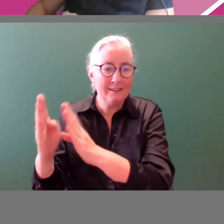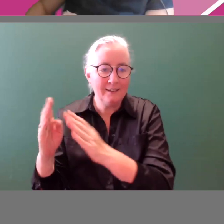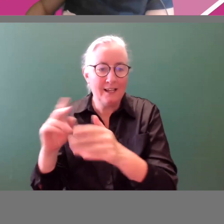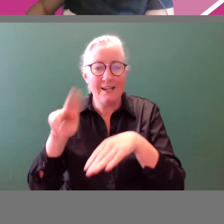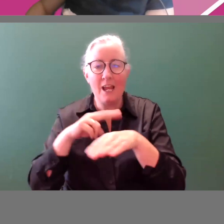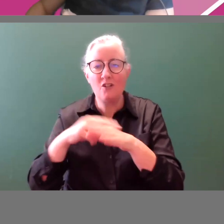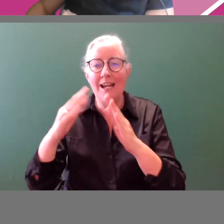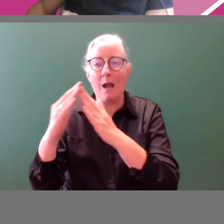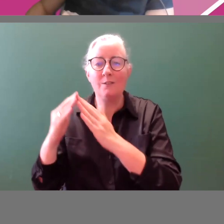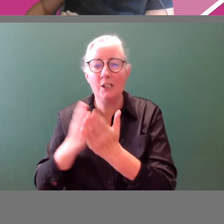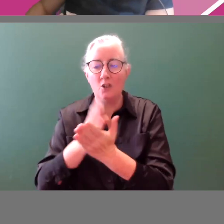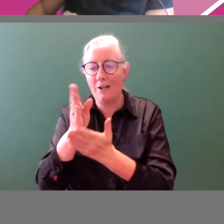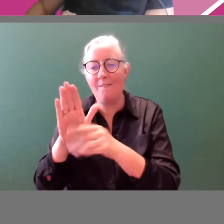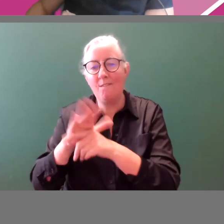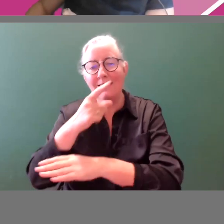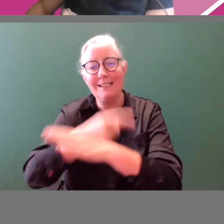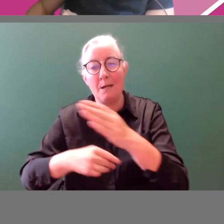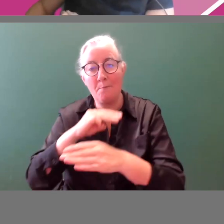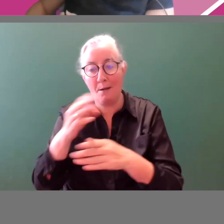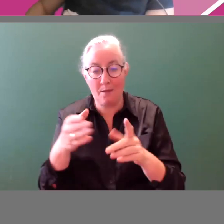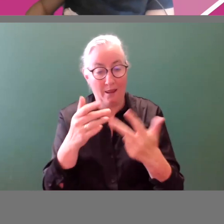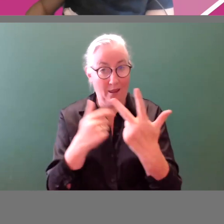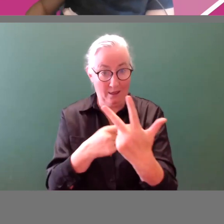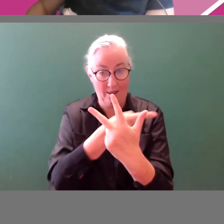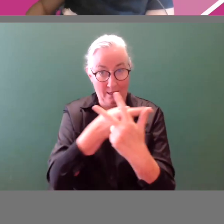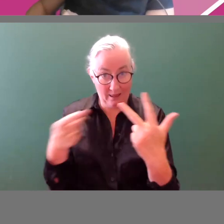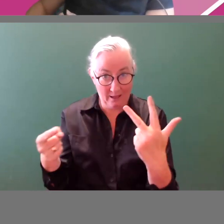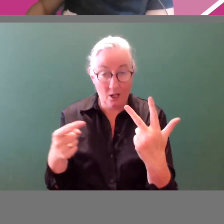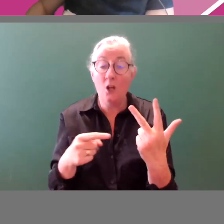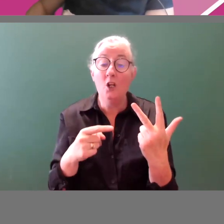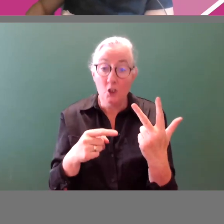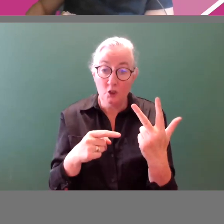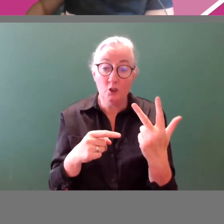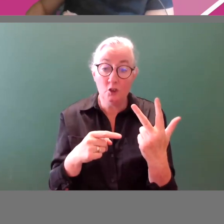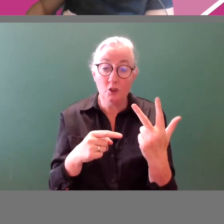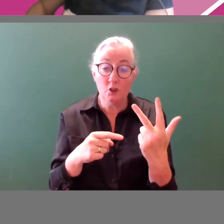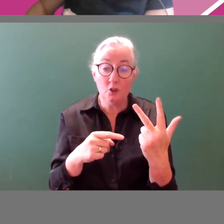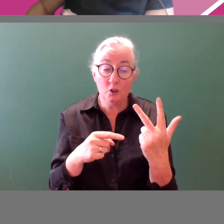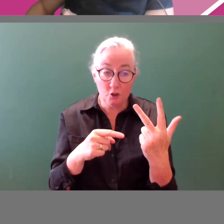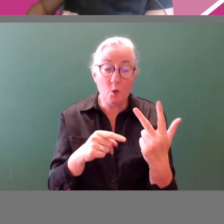Strategy for Disabled People. But critically I think in response to this policy we're now seeing